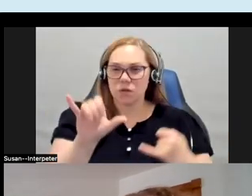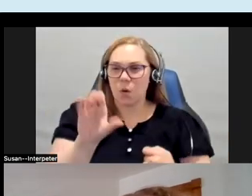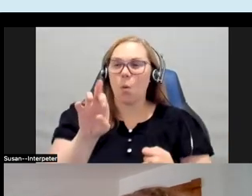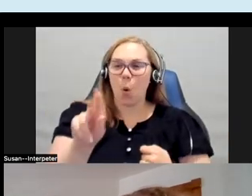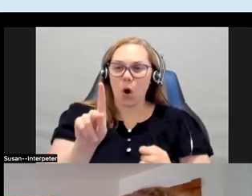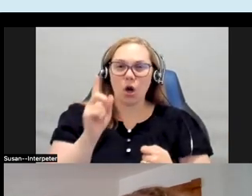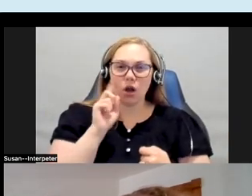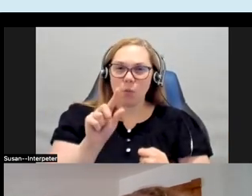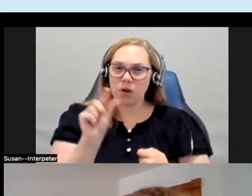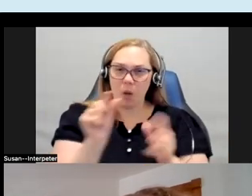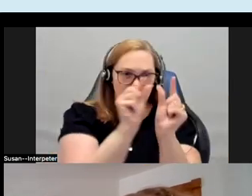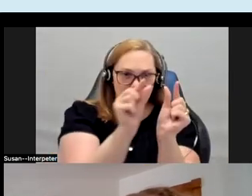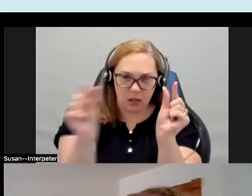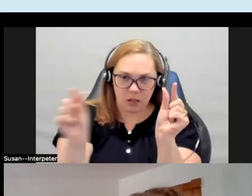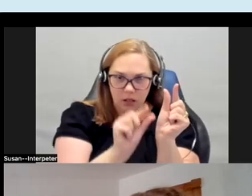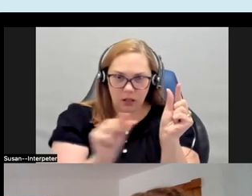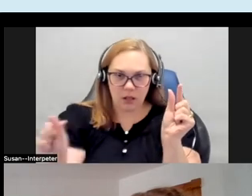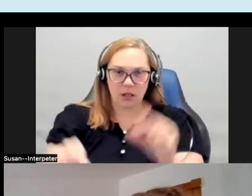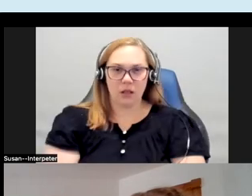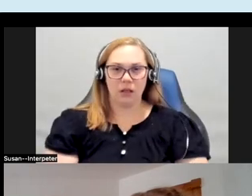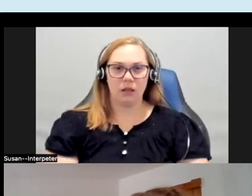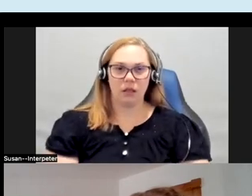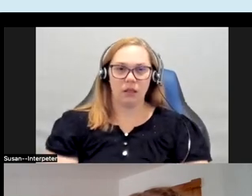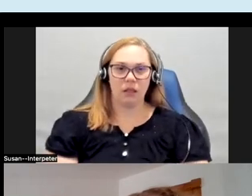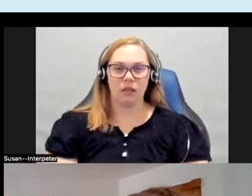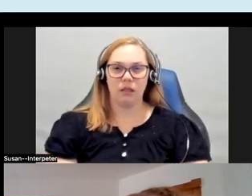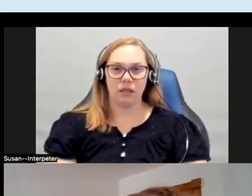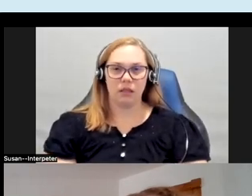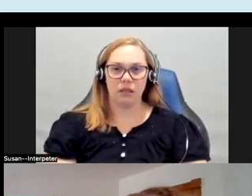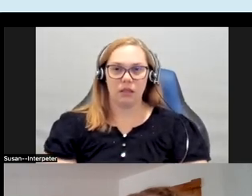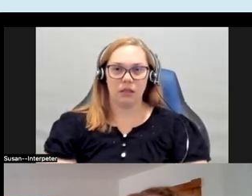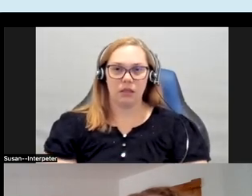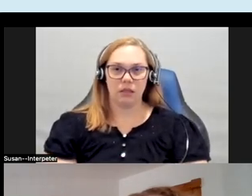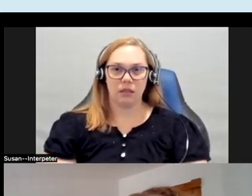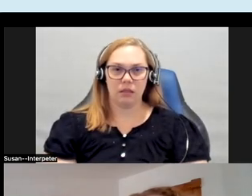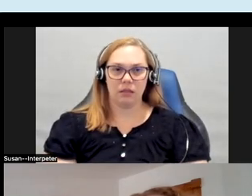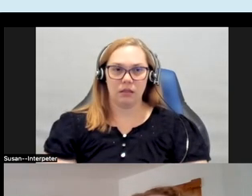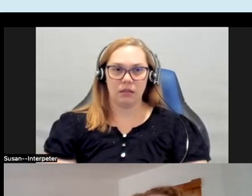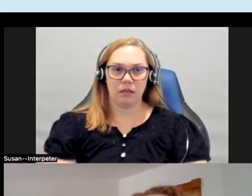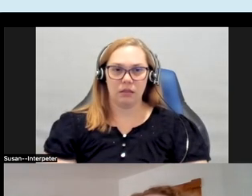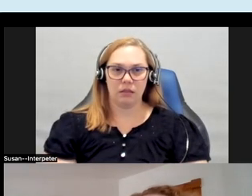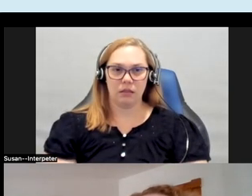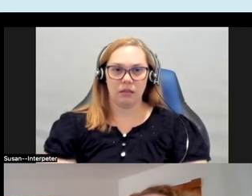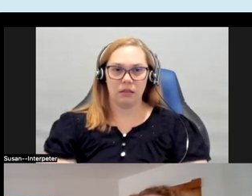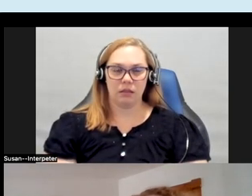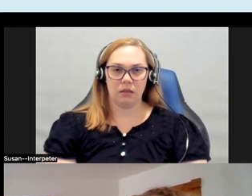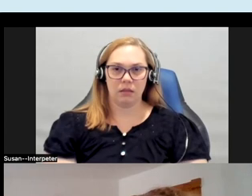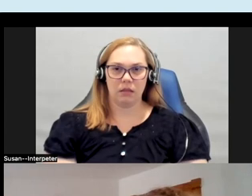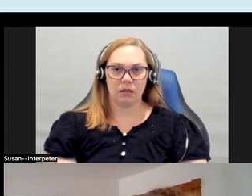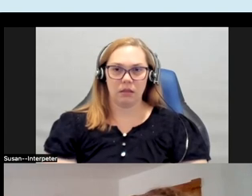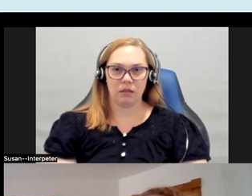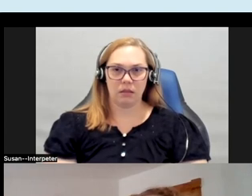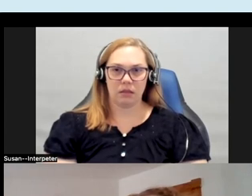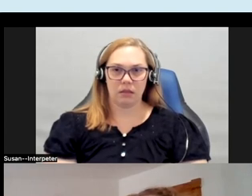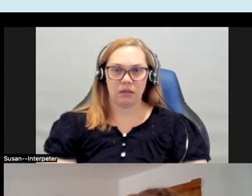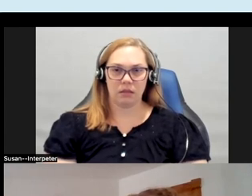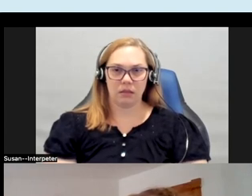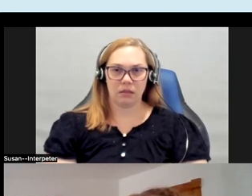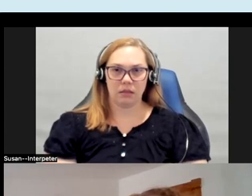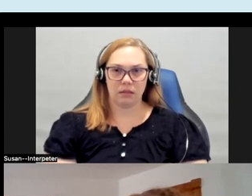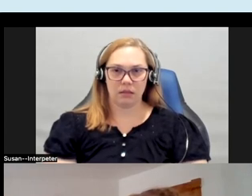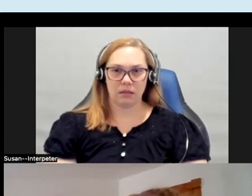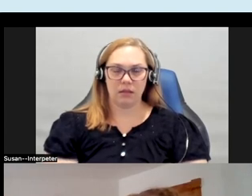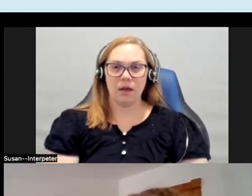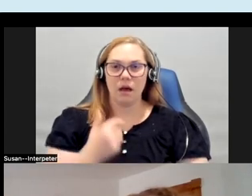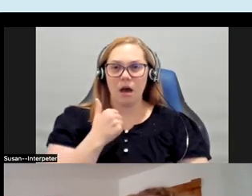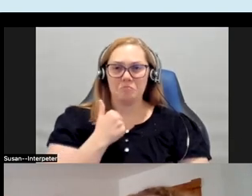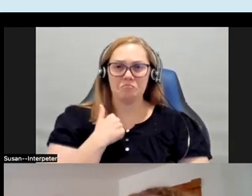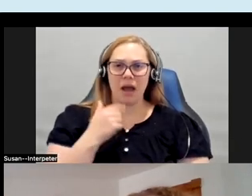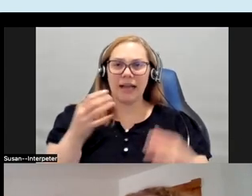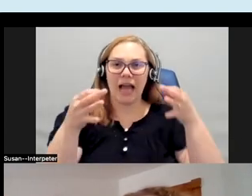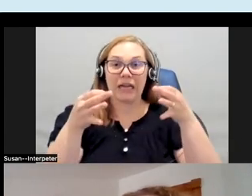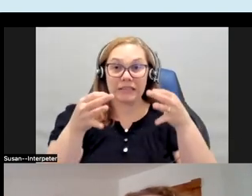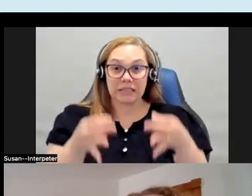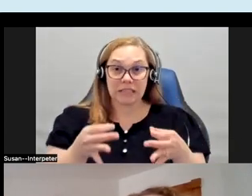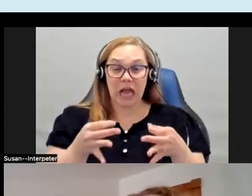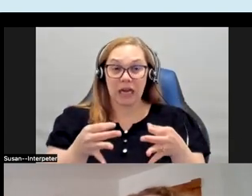tiles and then I kind of settled on on a media that I really liked which was